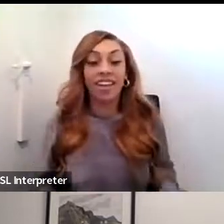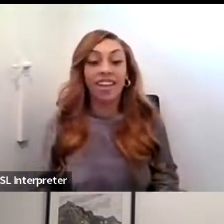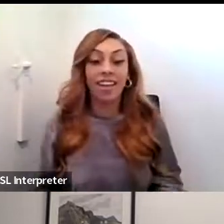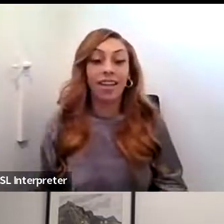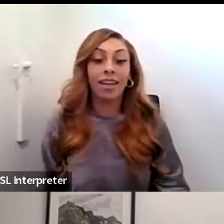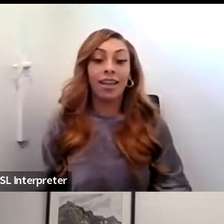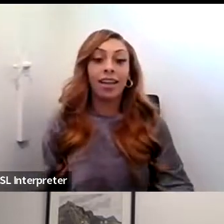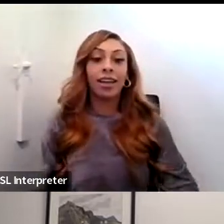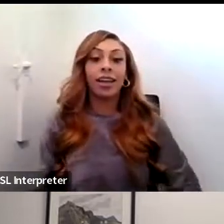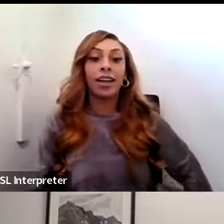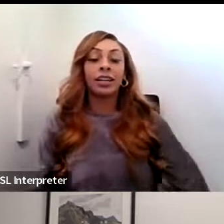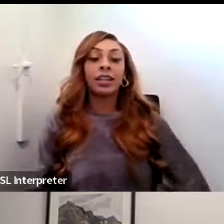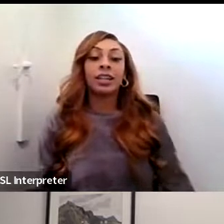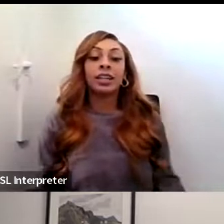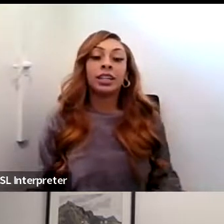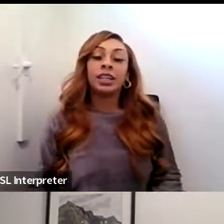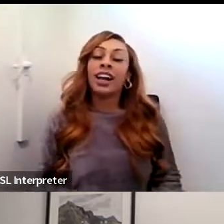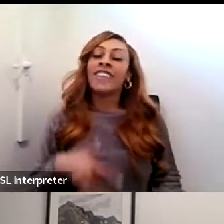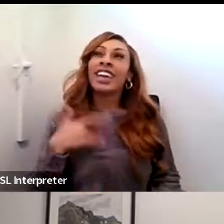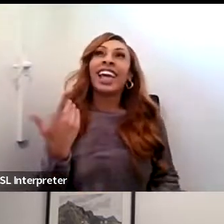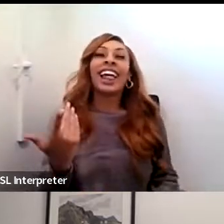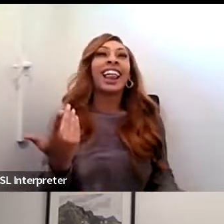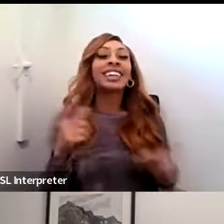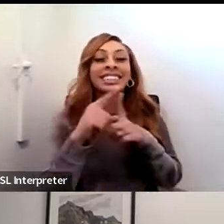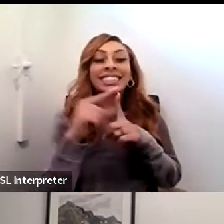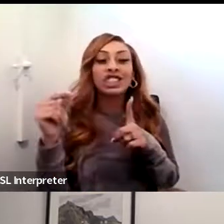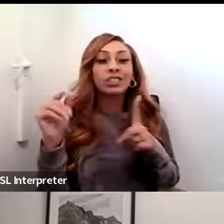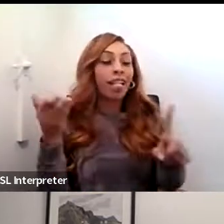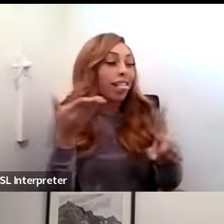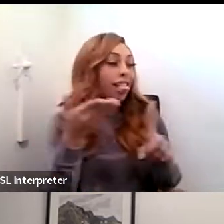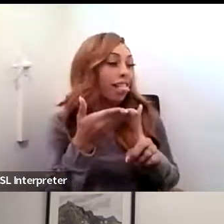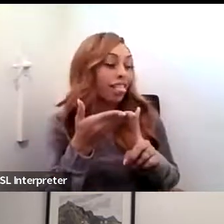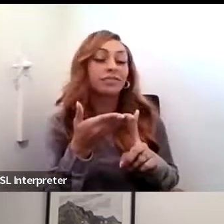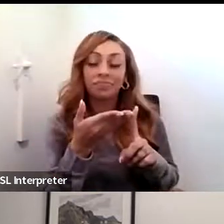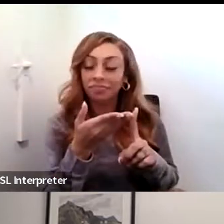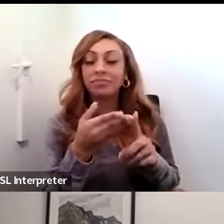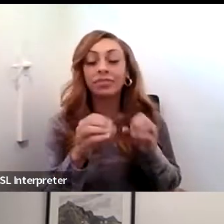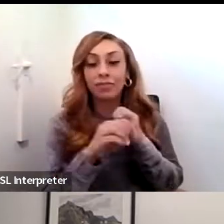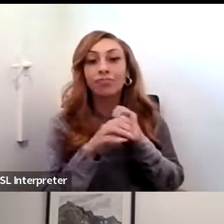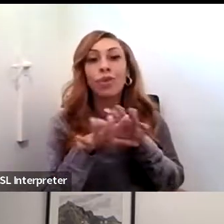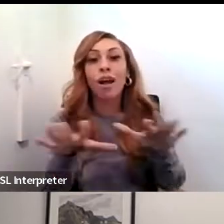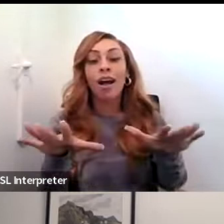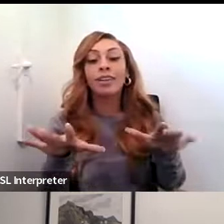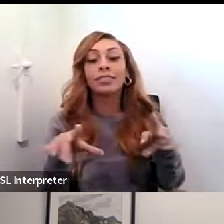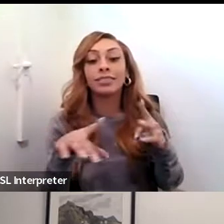and it feels like so much of the digital culture that's happened has been - it's been broadcast, it's been TV,